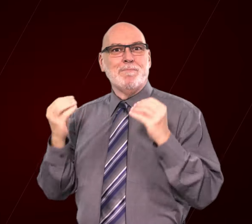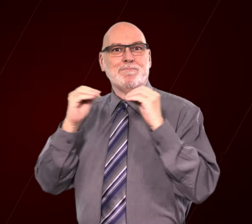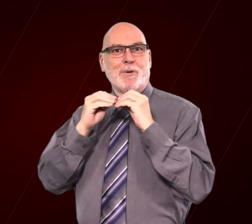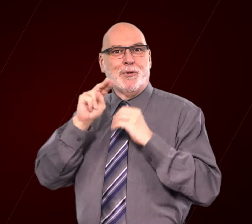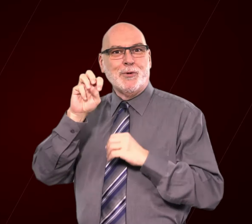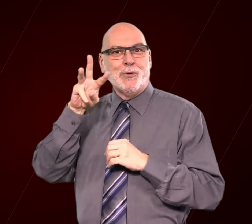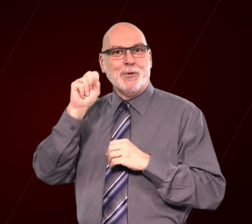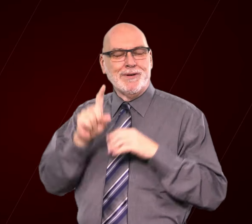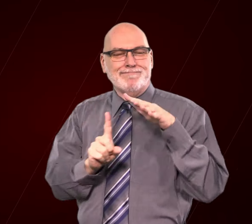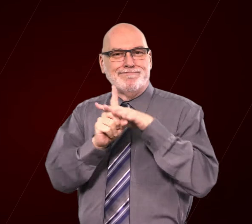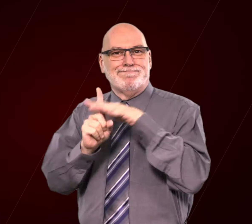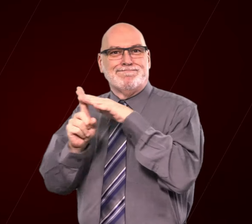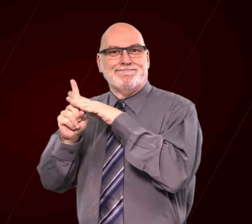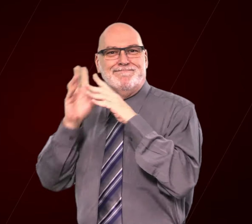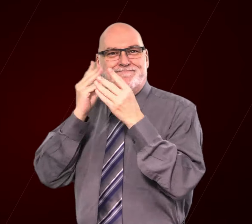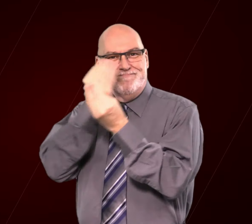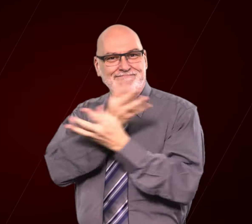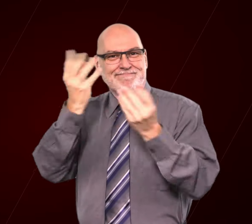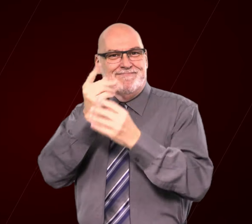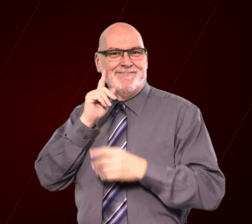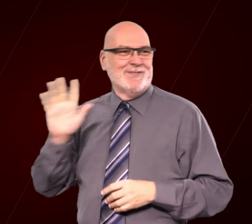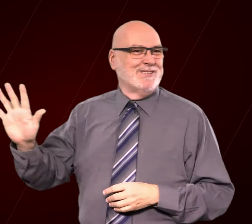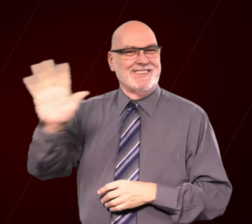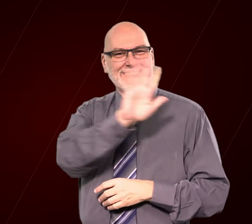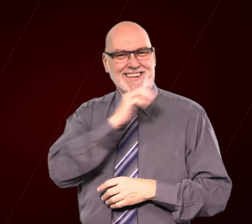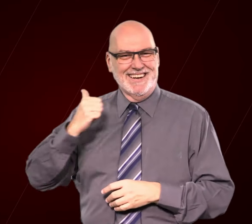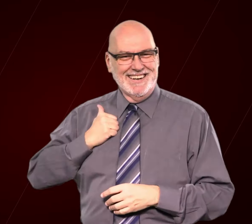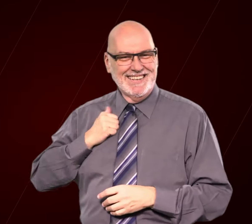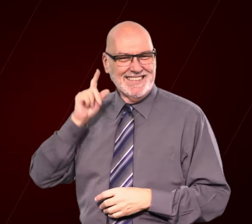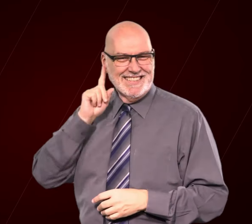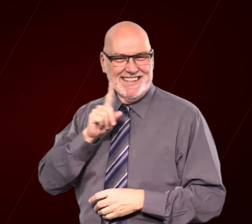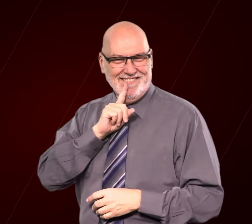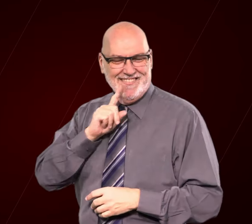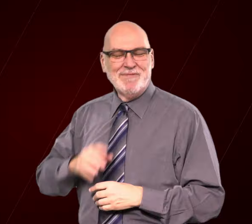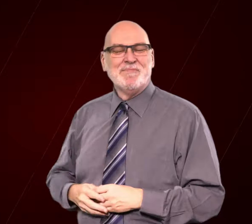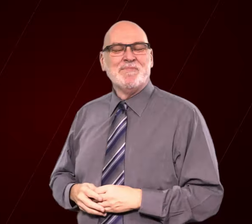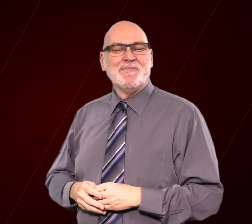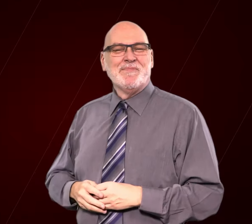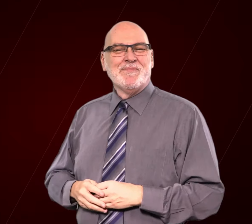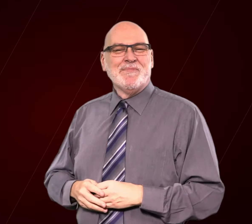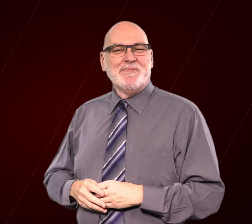Bringing alerts & news reports at intervals for all Deaf Canadians.